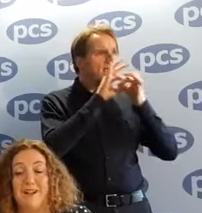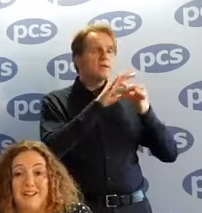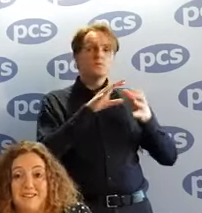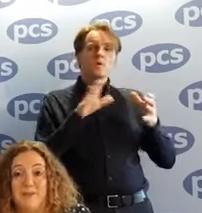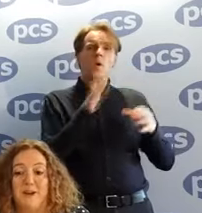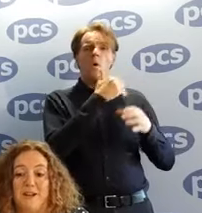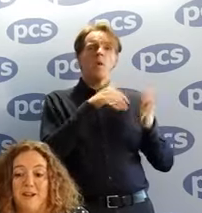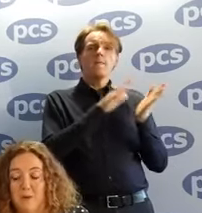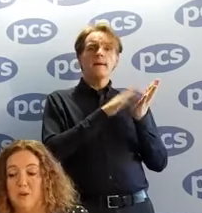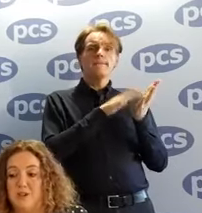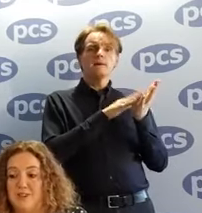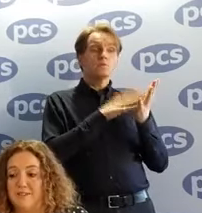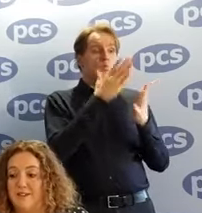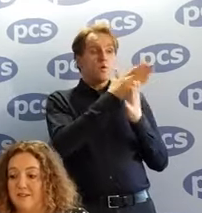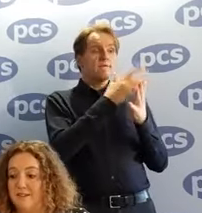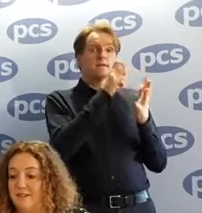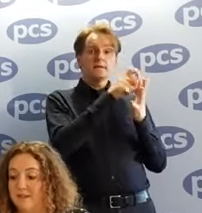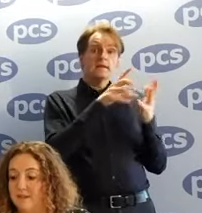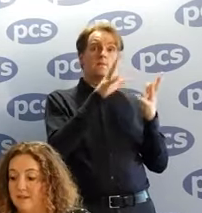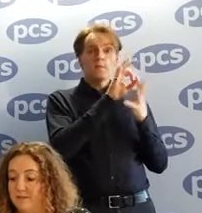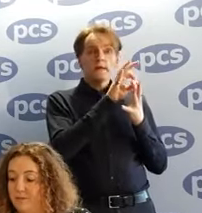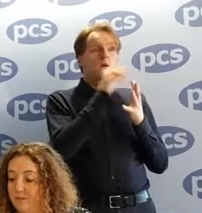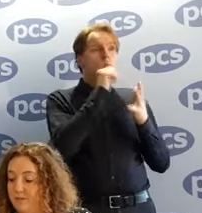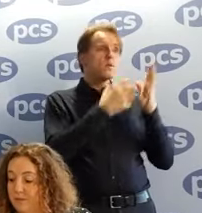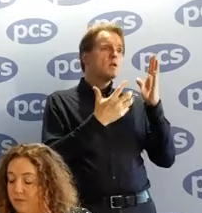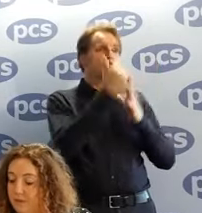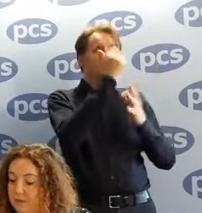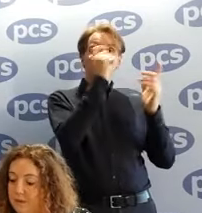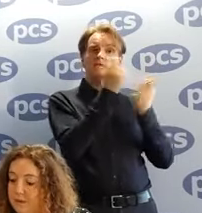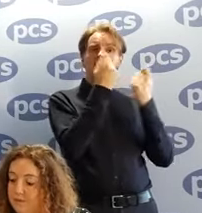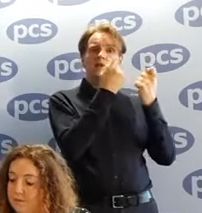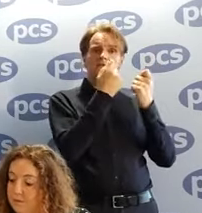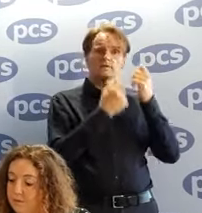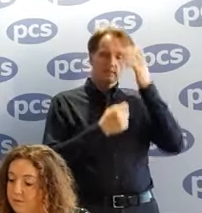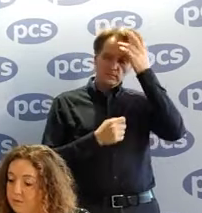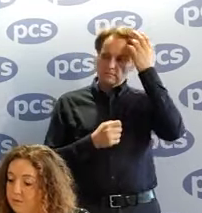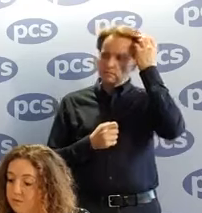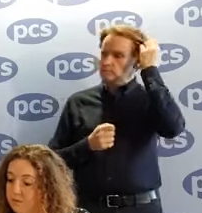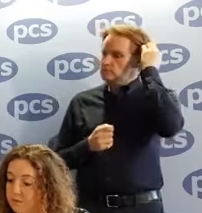and that's the way we'll achieve this. Thanks Fran just before I bring Mark in